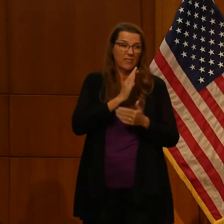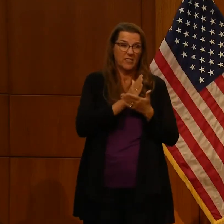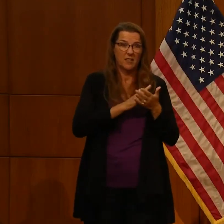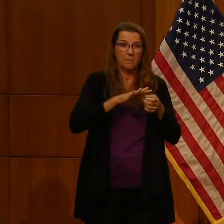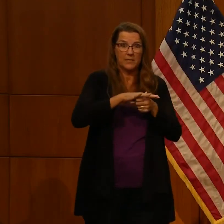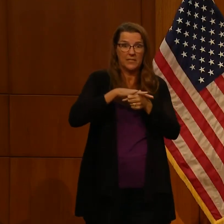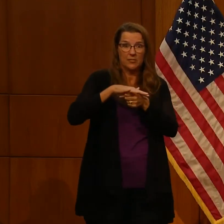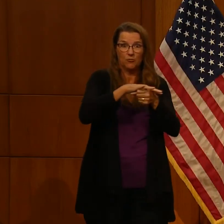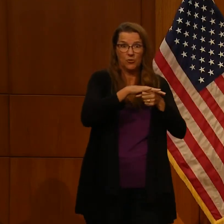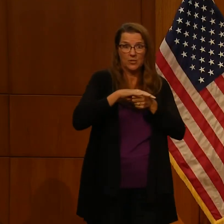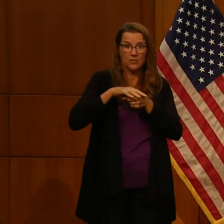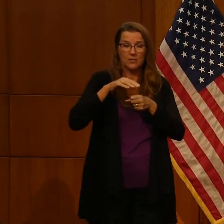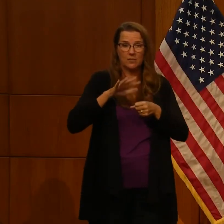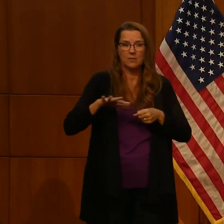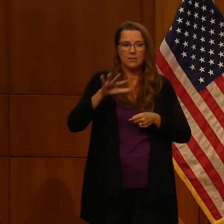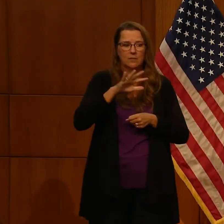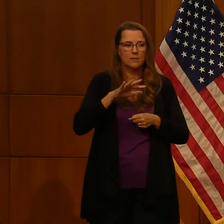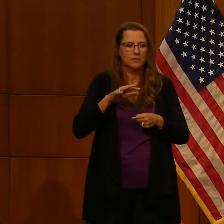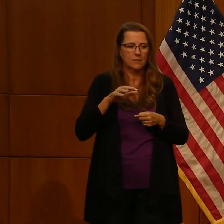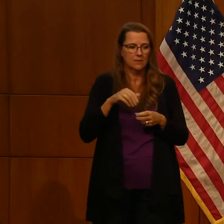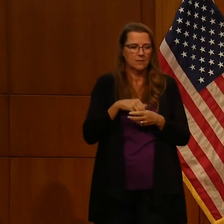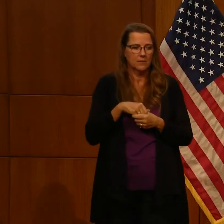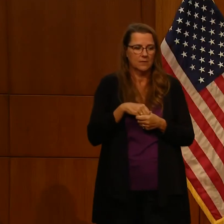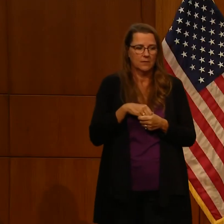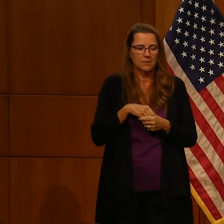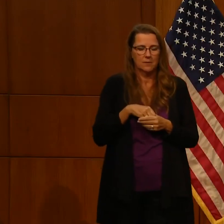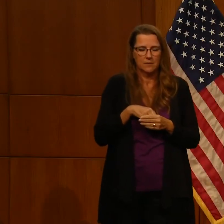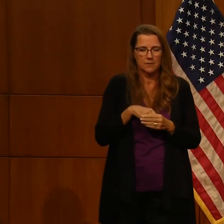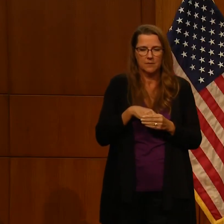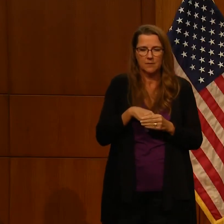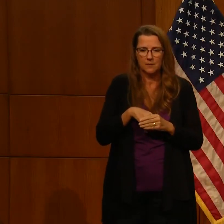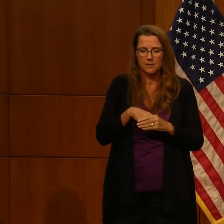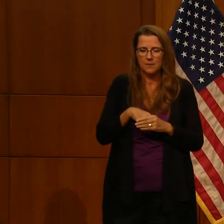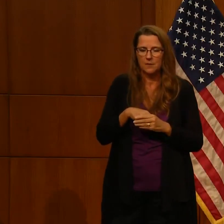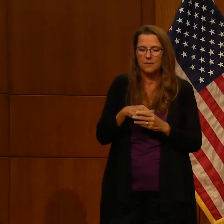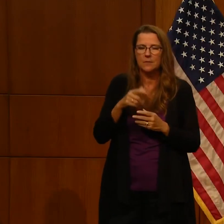TEACHERS, OTHER STAFF MEMBERS IN SOME DISTRICTS. UM, I KNOW ARE USING TO, UH, TEACHERS